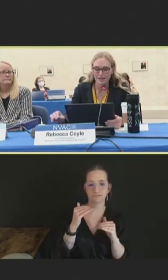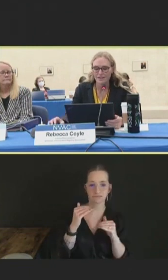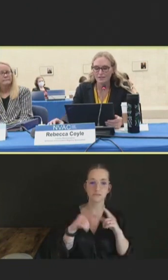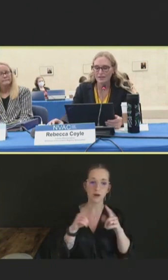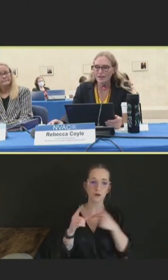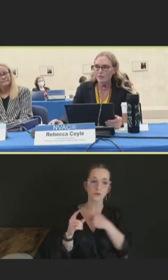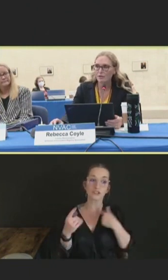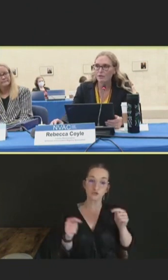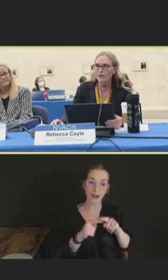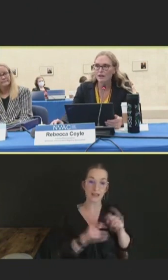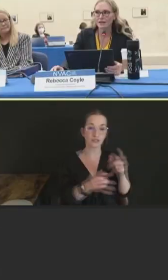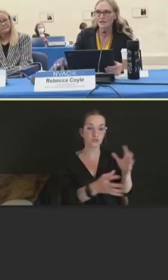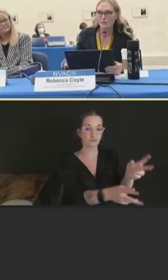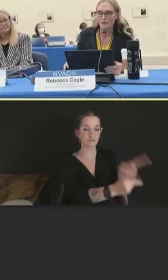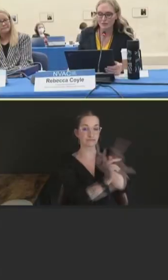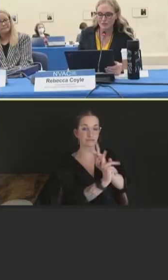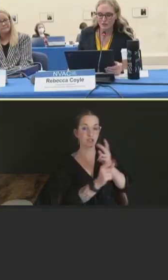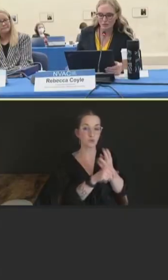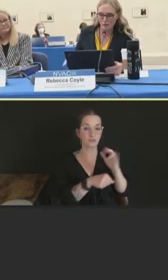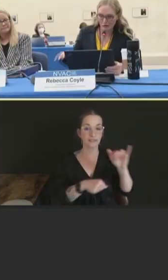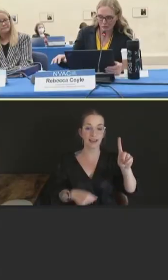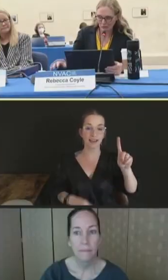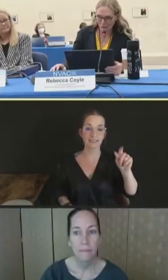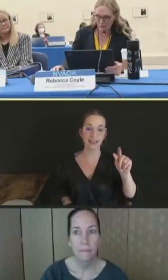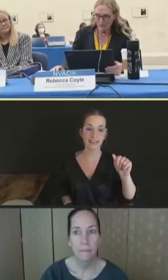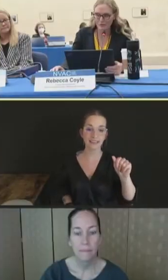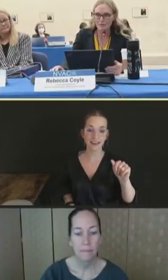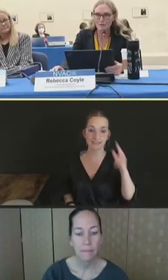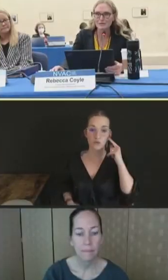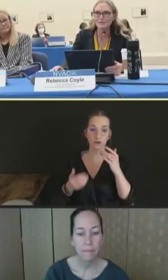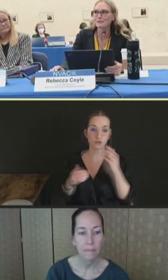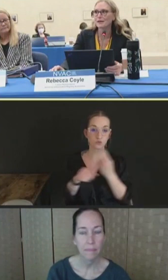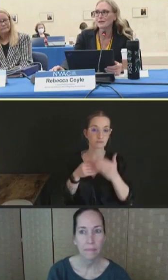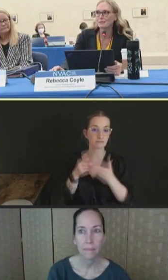So that is my report, and it is available in SharePoint for all of the members. Thank you.